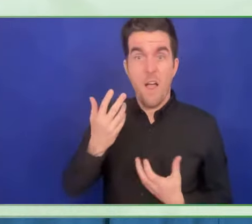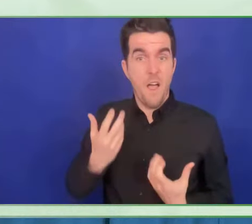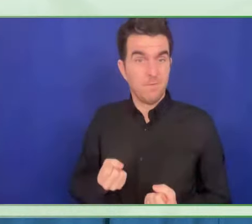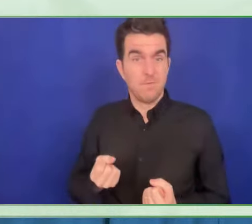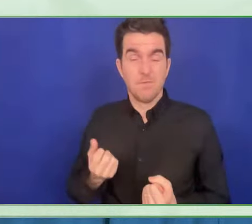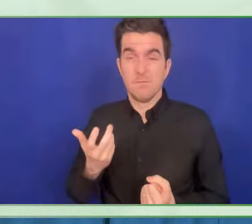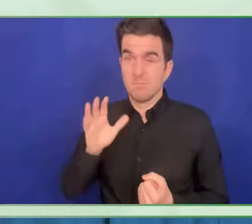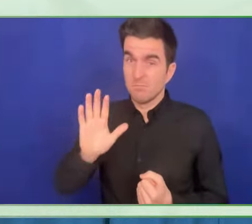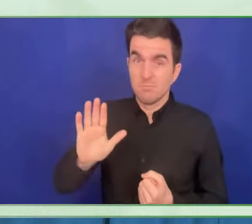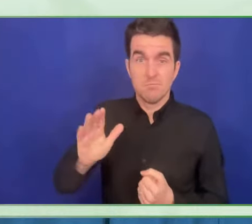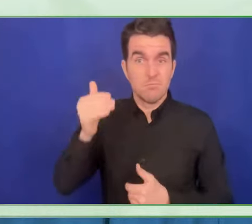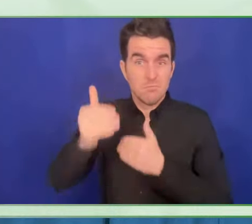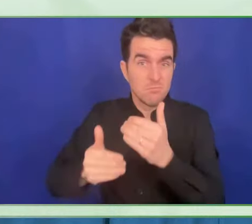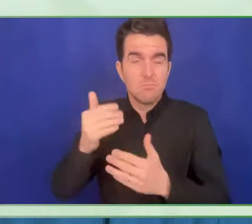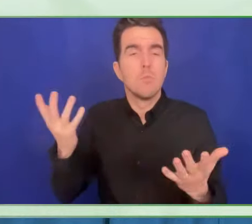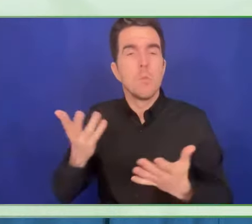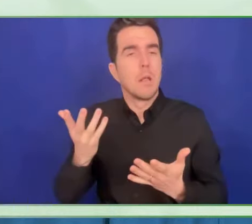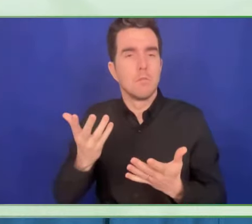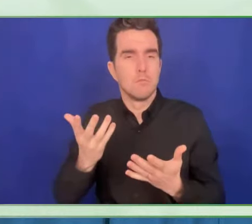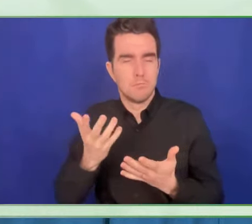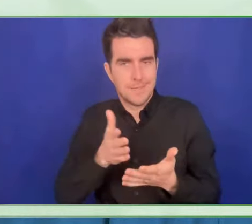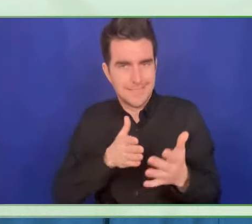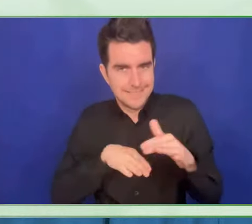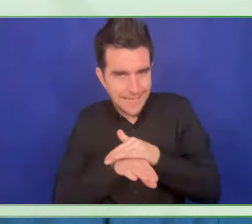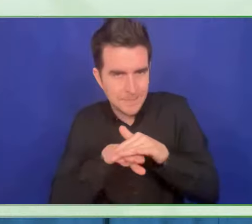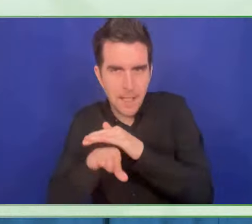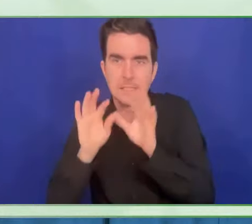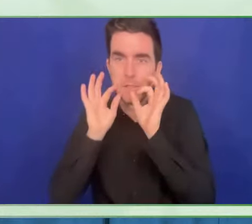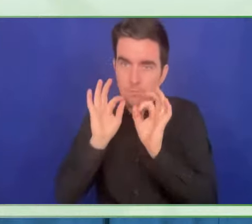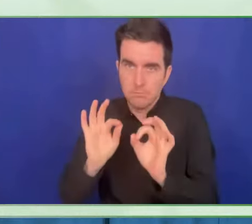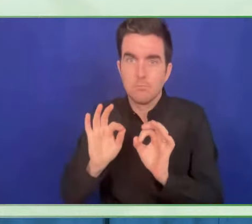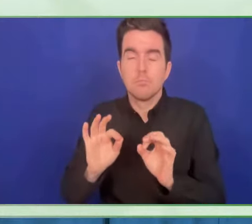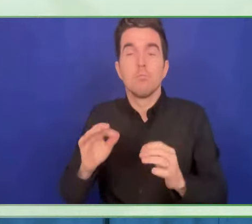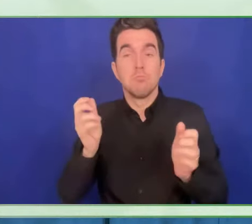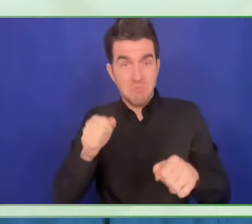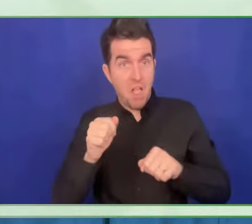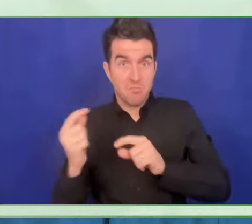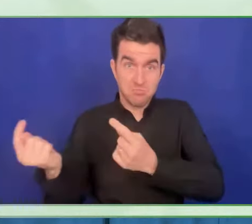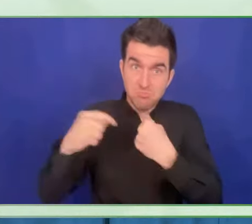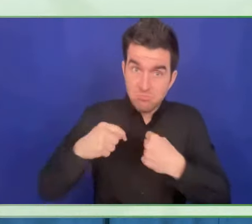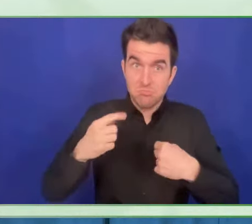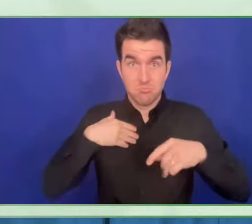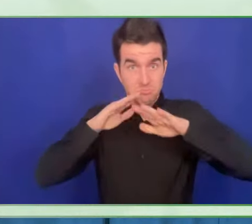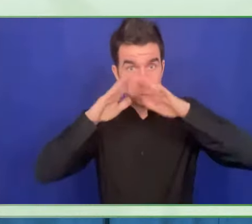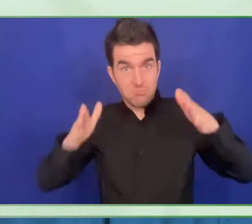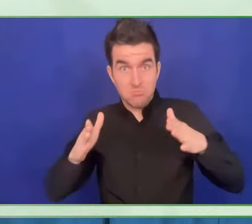So that persons in Europe with disabilities would be able to